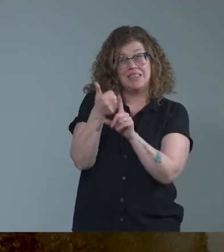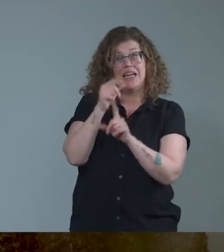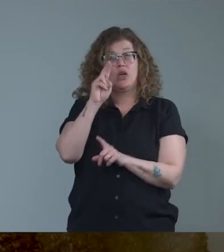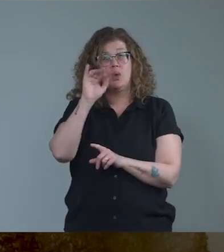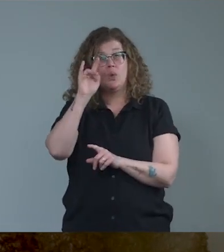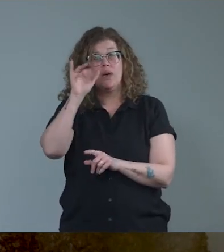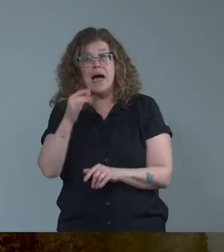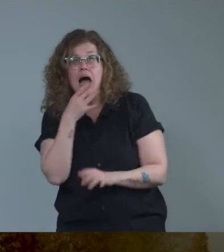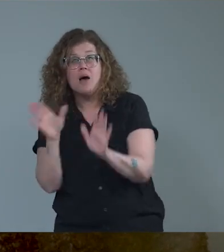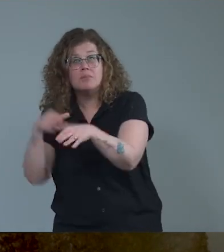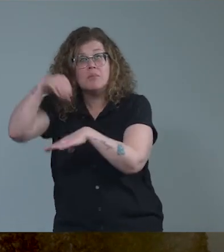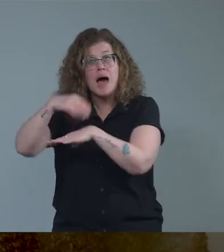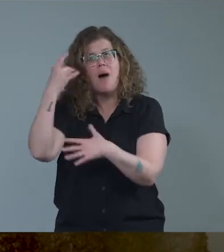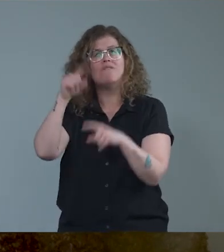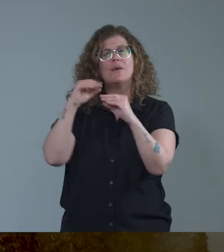very quickly. If there's a piece in the way